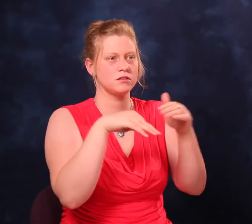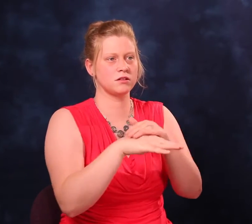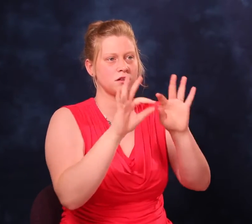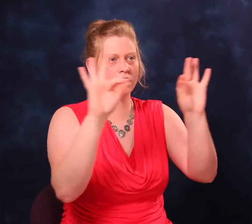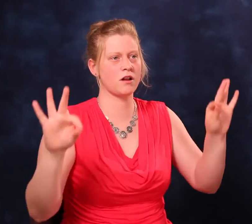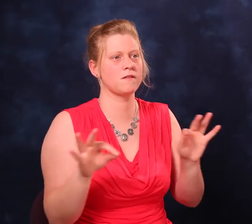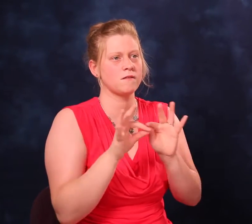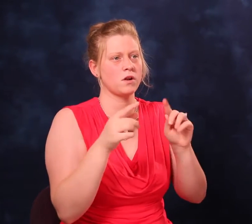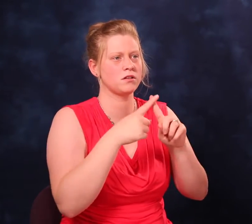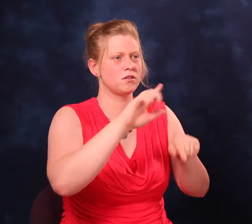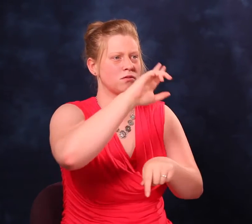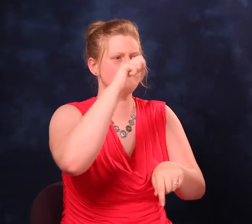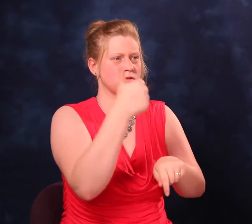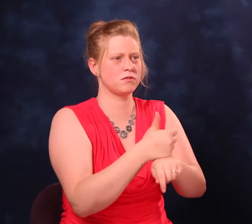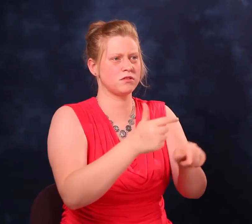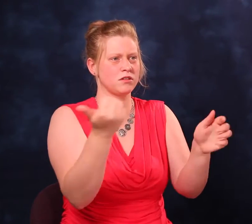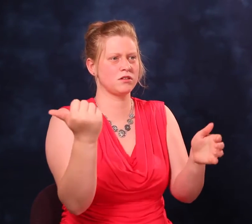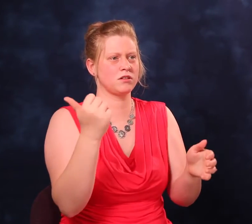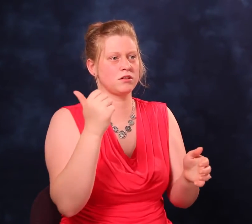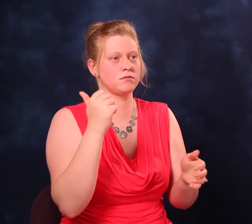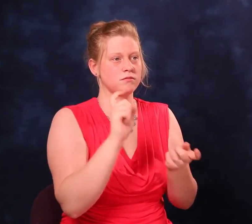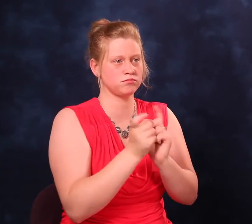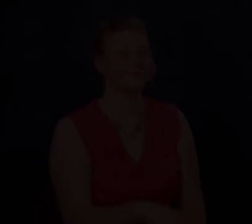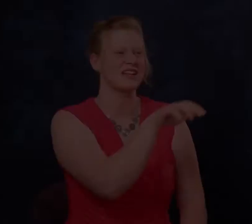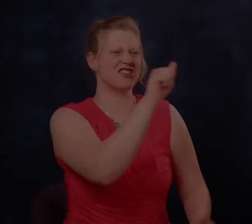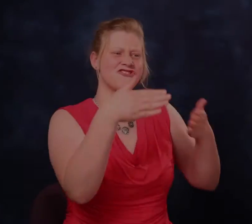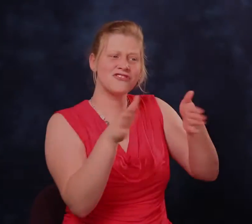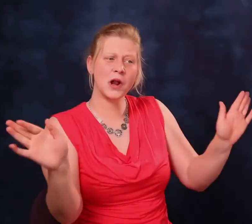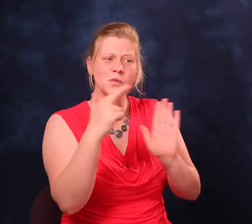the intake form to pre-arrange accomodations.